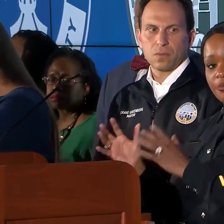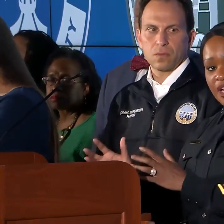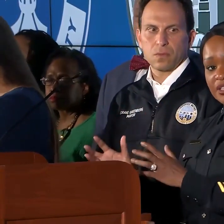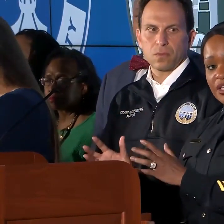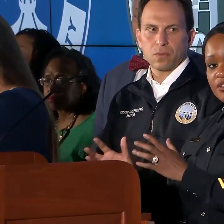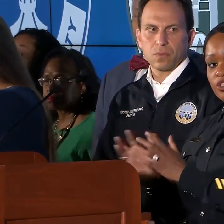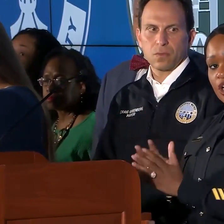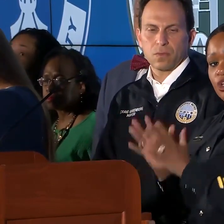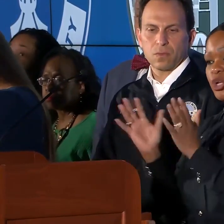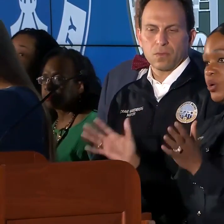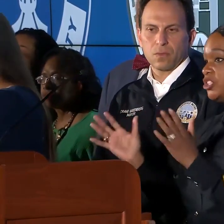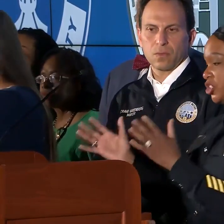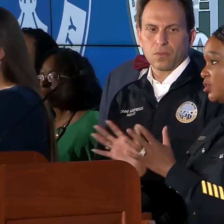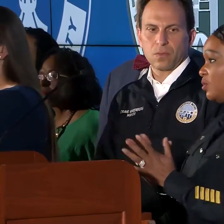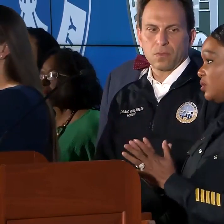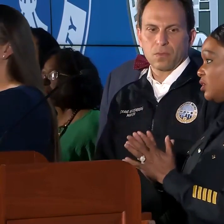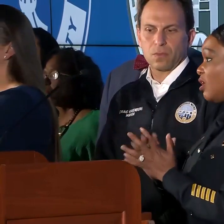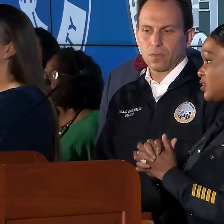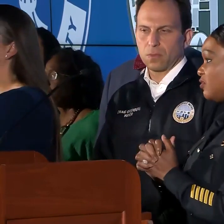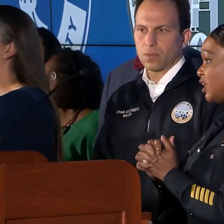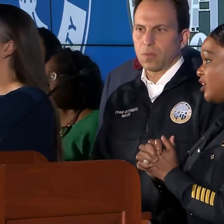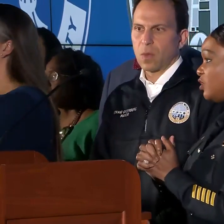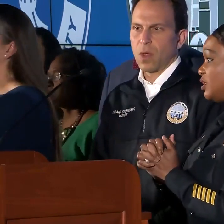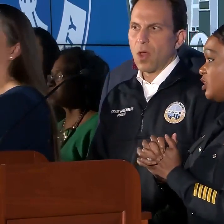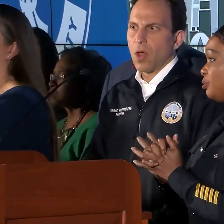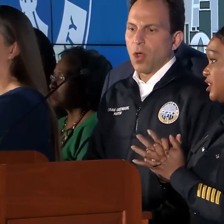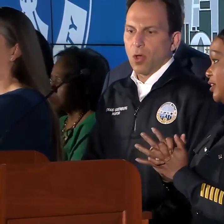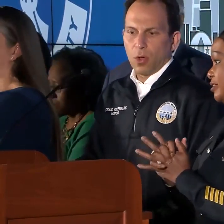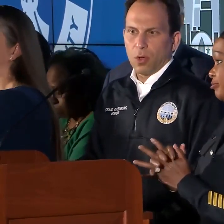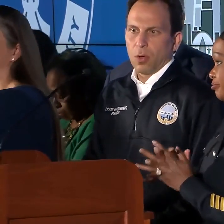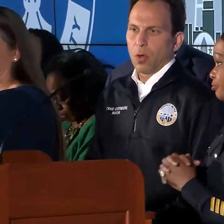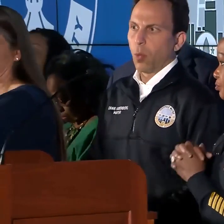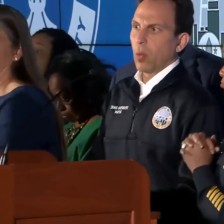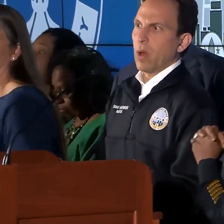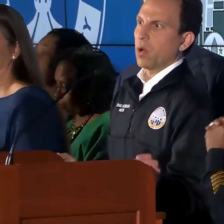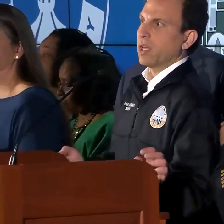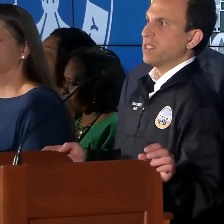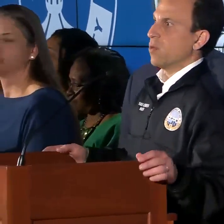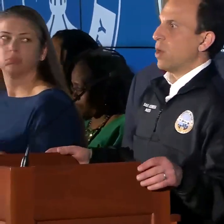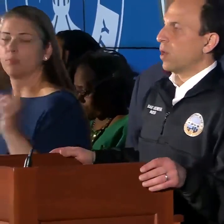threat so that no additional loss of life could be taken. We will, we will